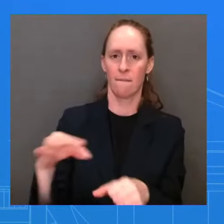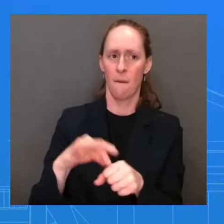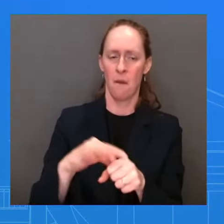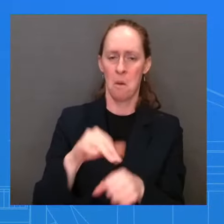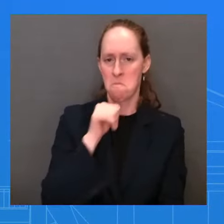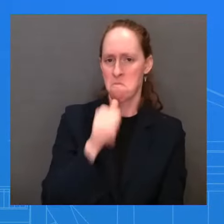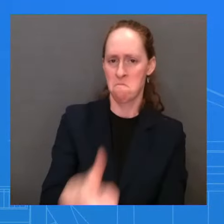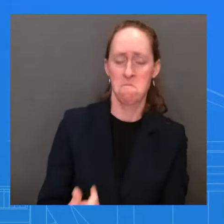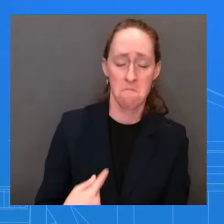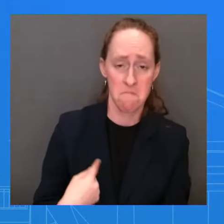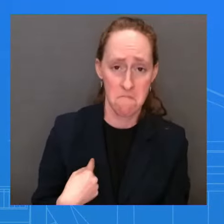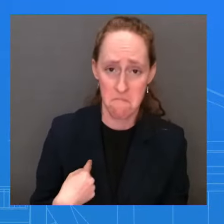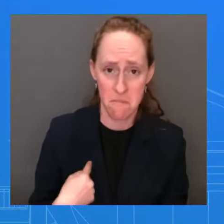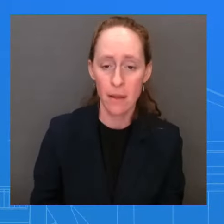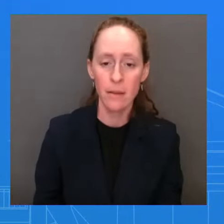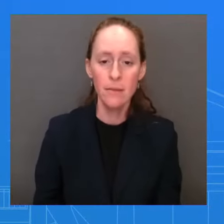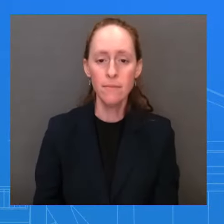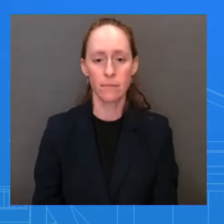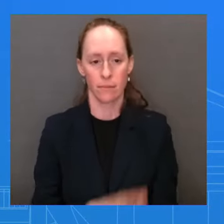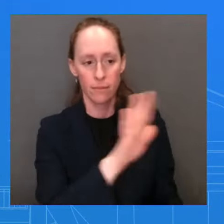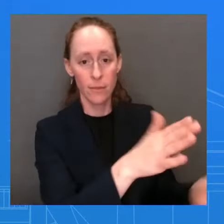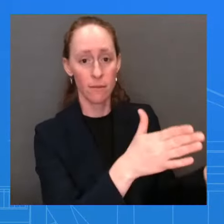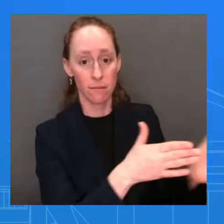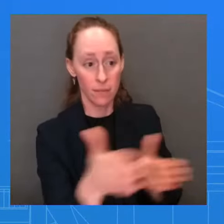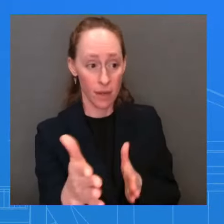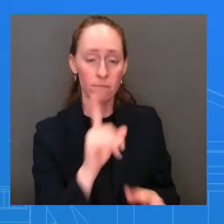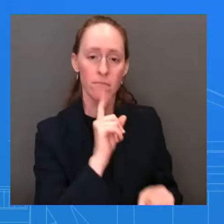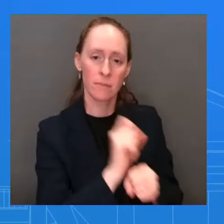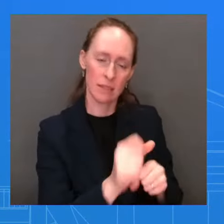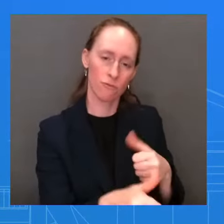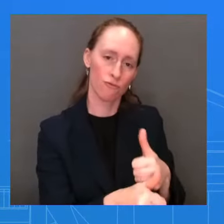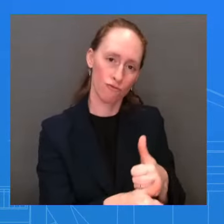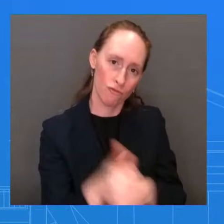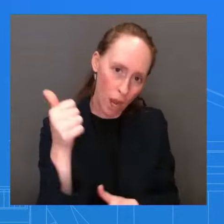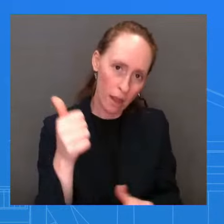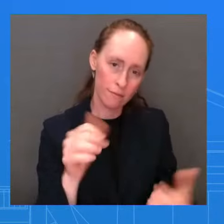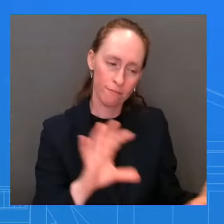It is dangerous to American families. If you look at the bill, as I've said many times,